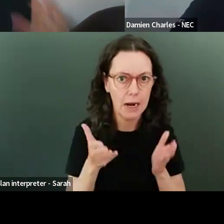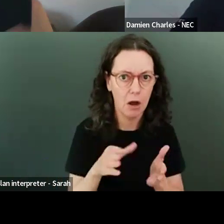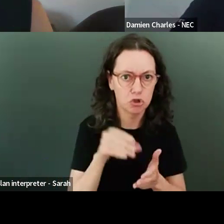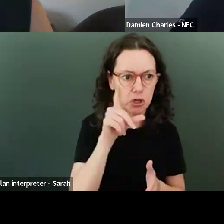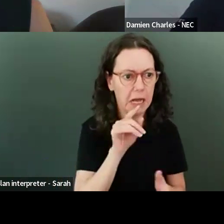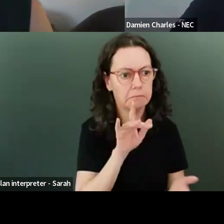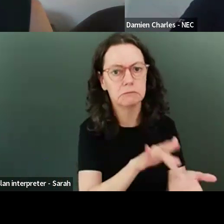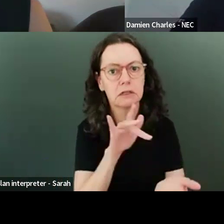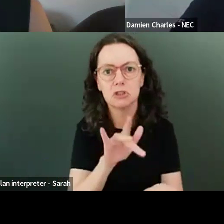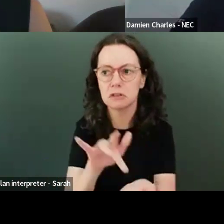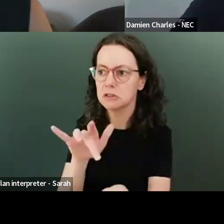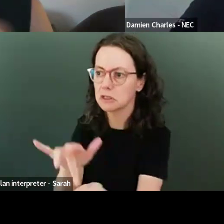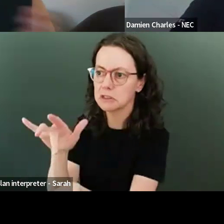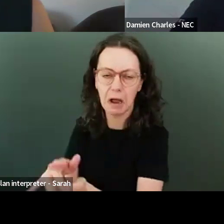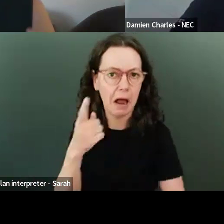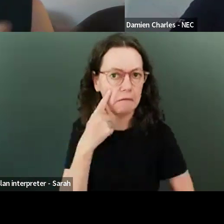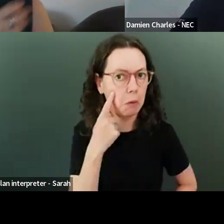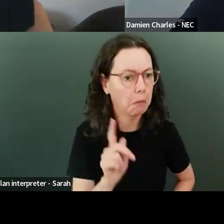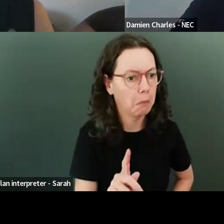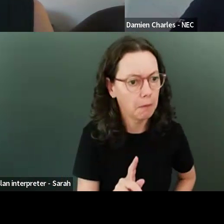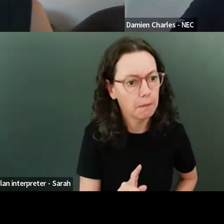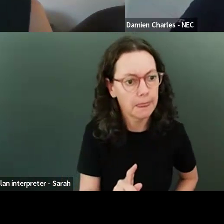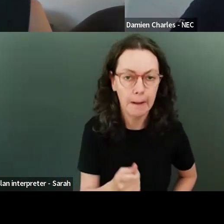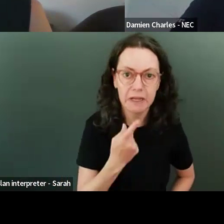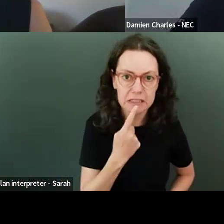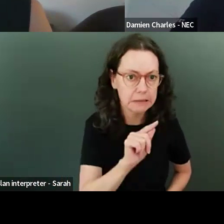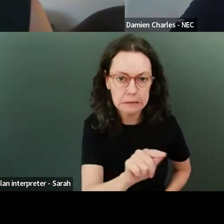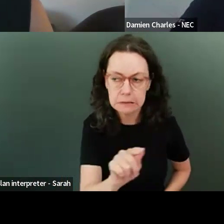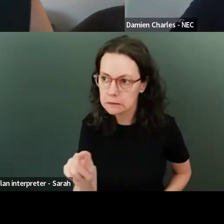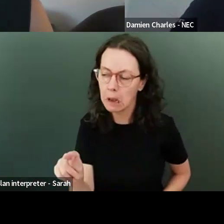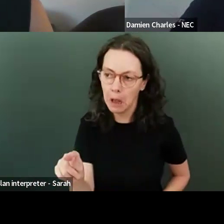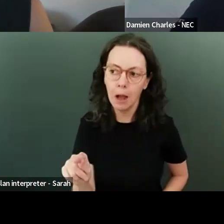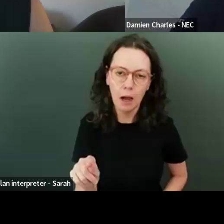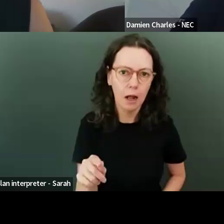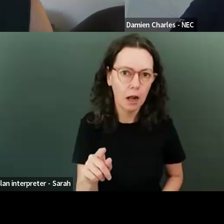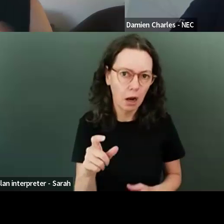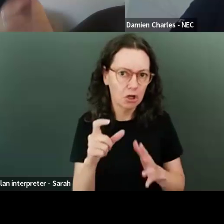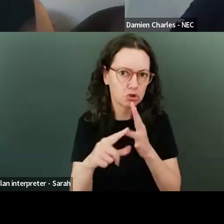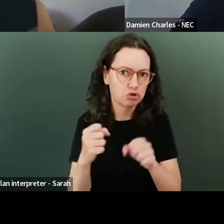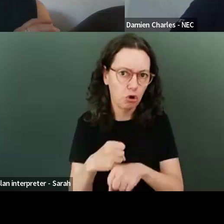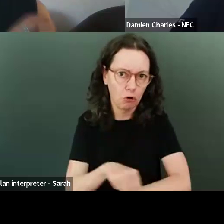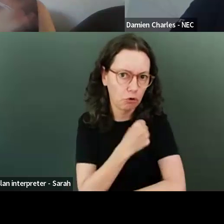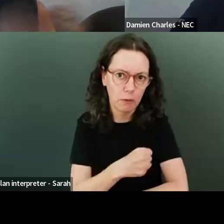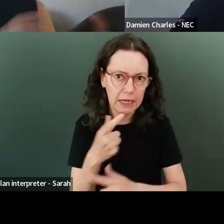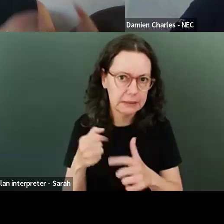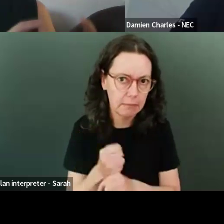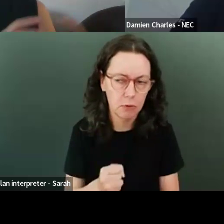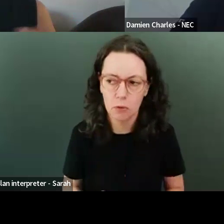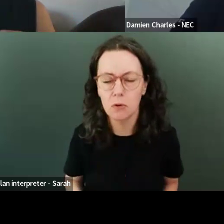dipping in and out of of what appealed to her or what she needed at that time